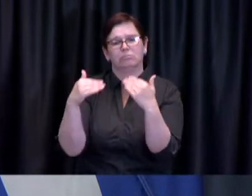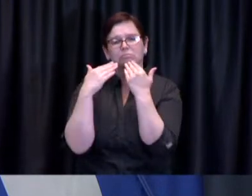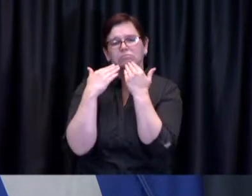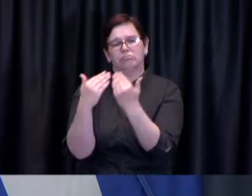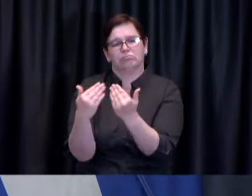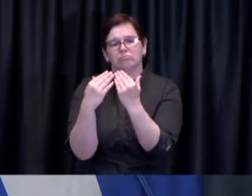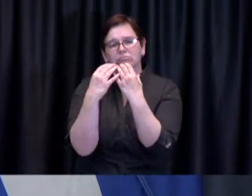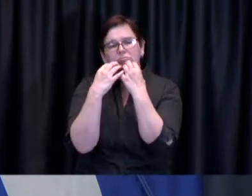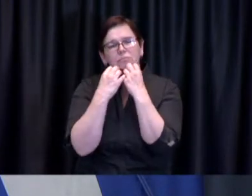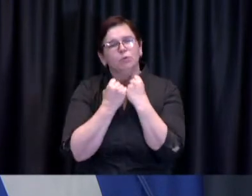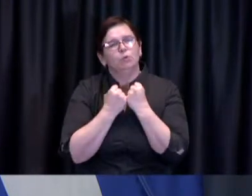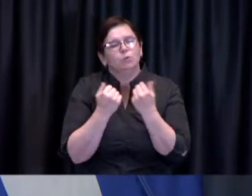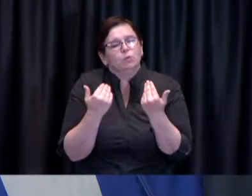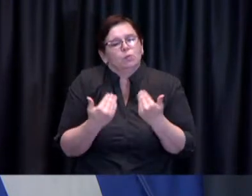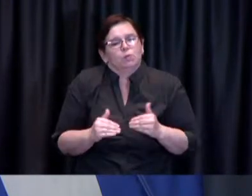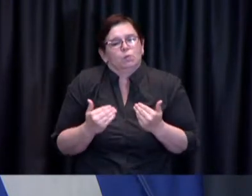we owe them our deepest thanks.